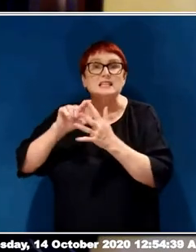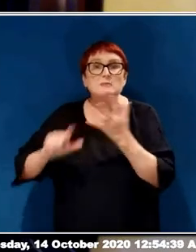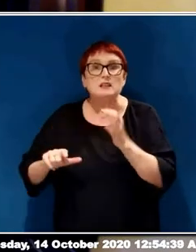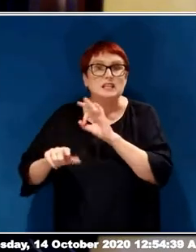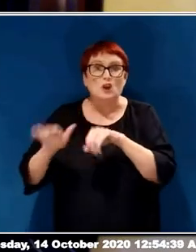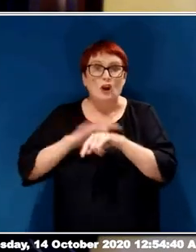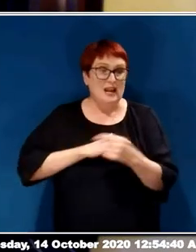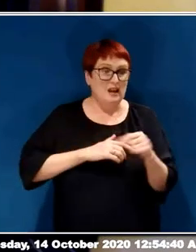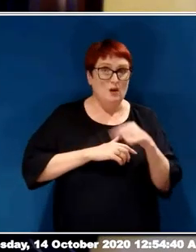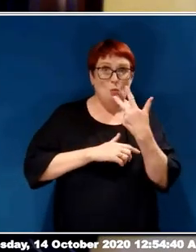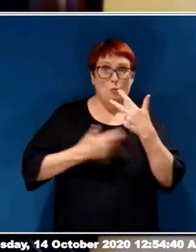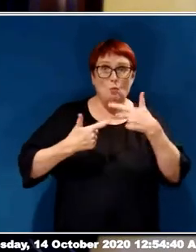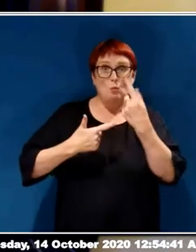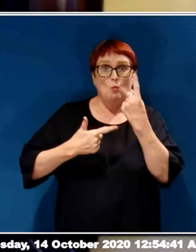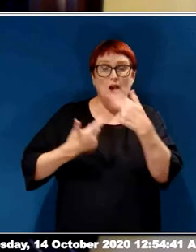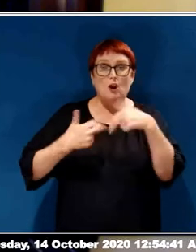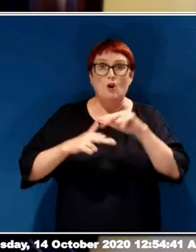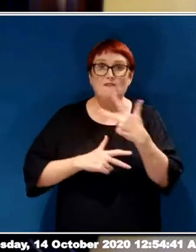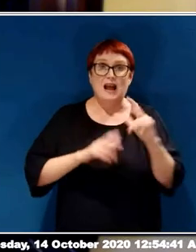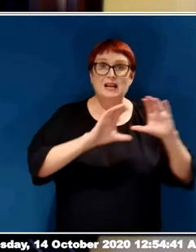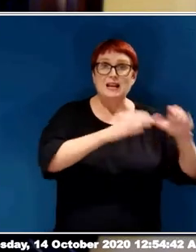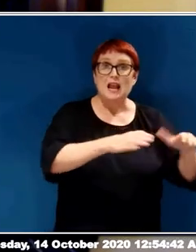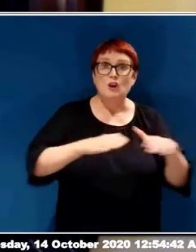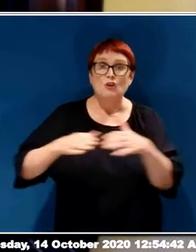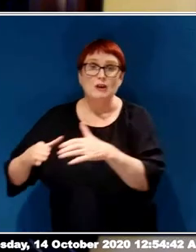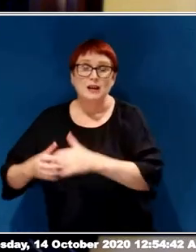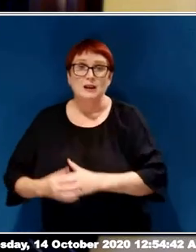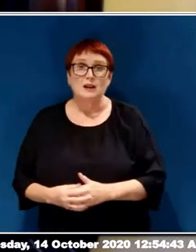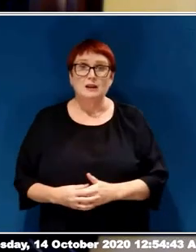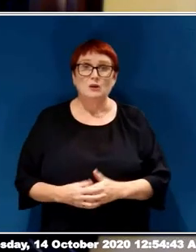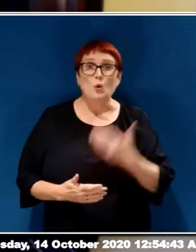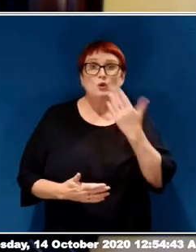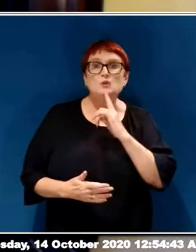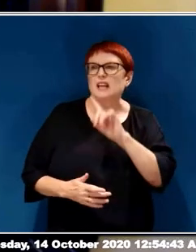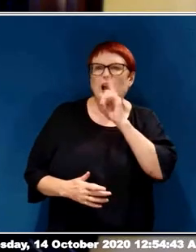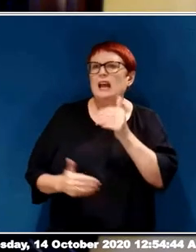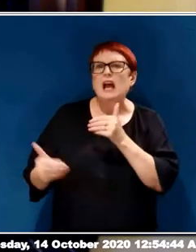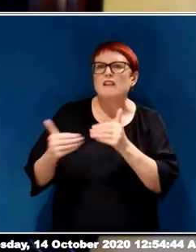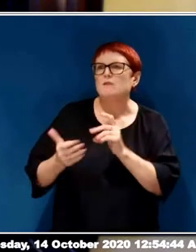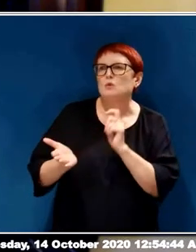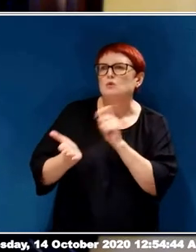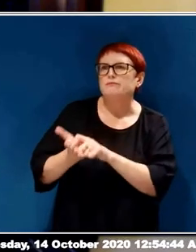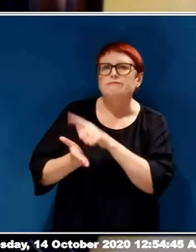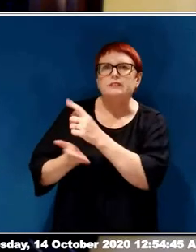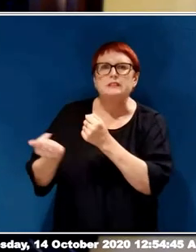needs." Or for students who have more substantial needs and who seek enrolment